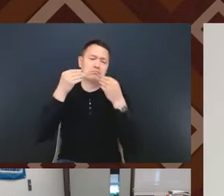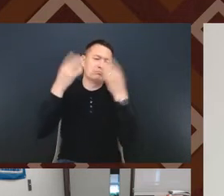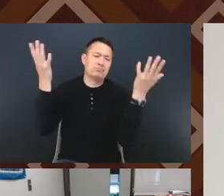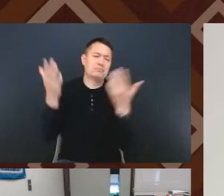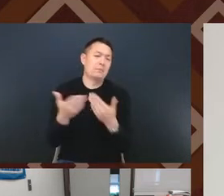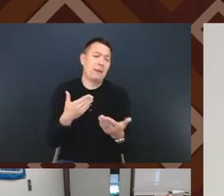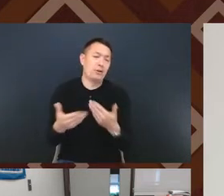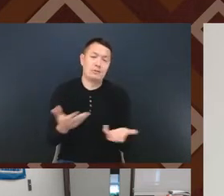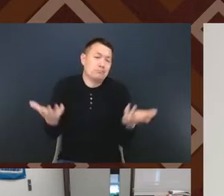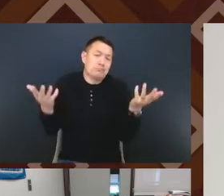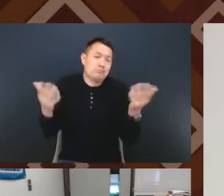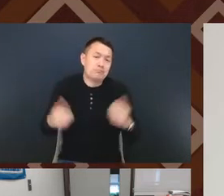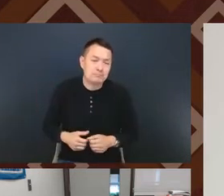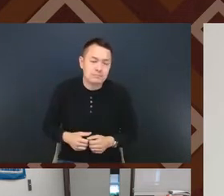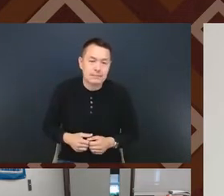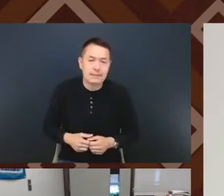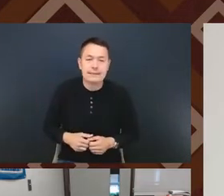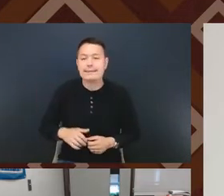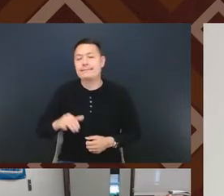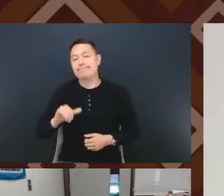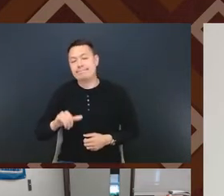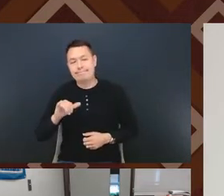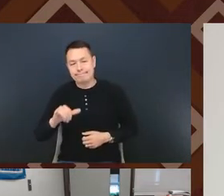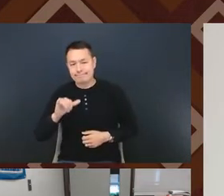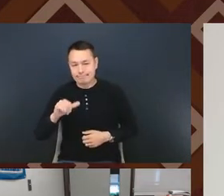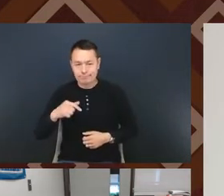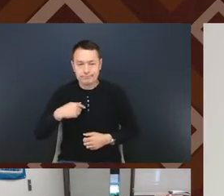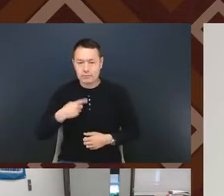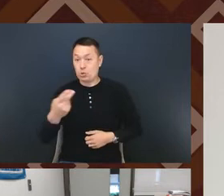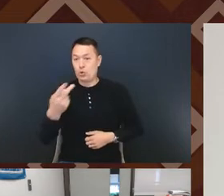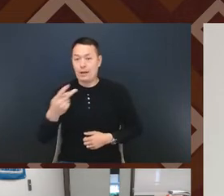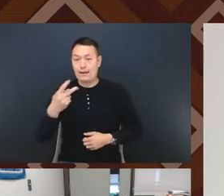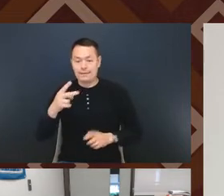we see identical on this one. So that's like